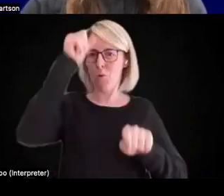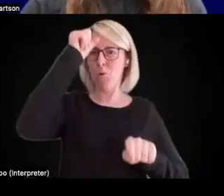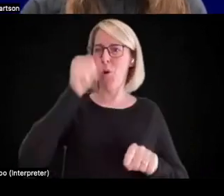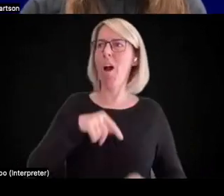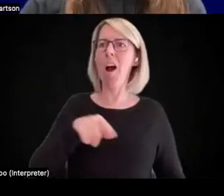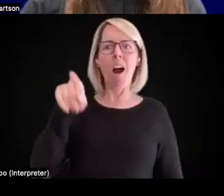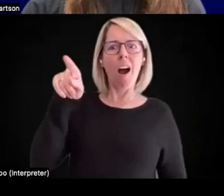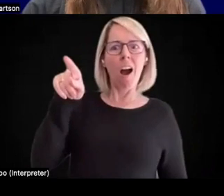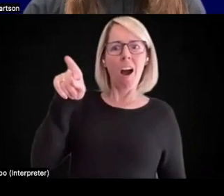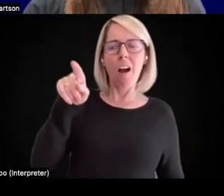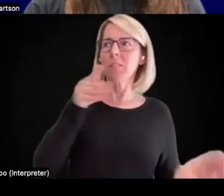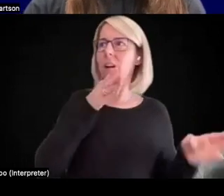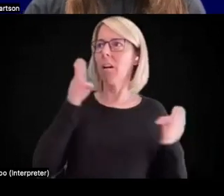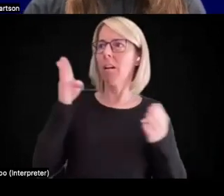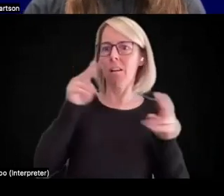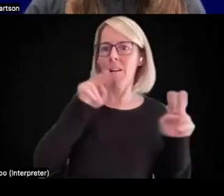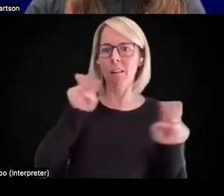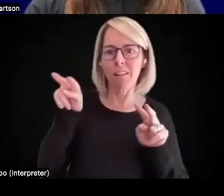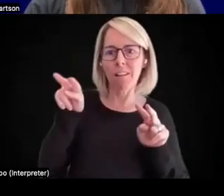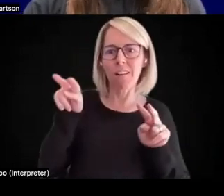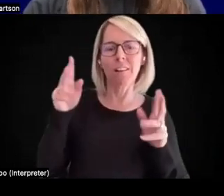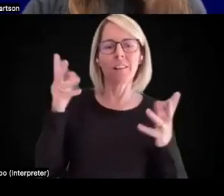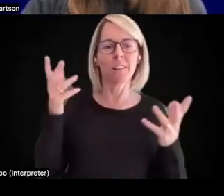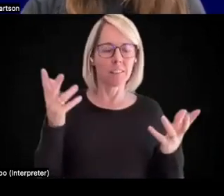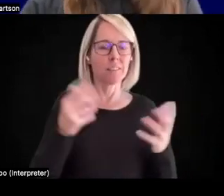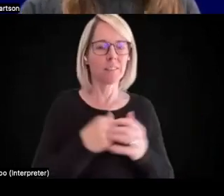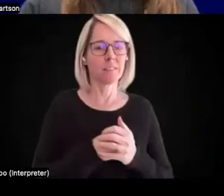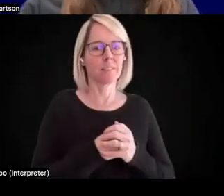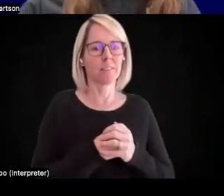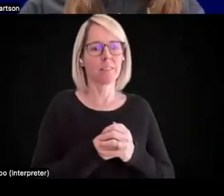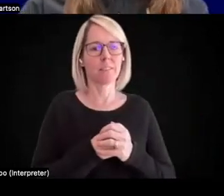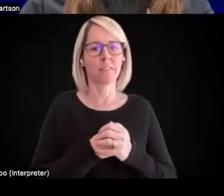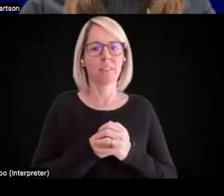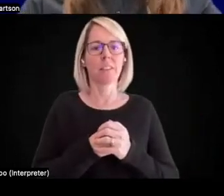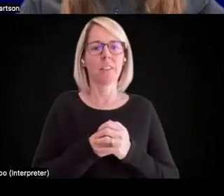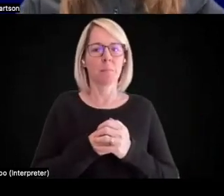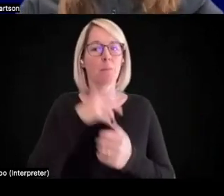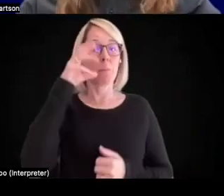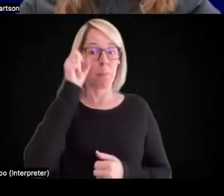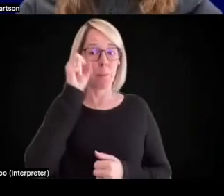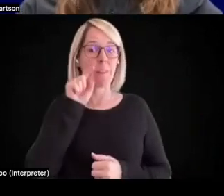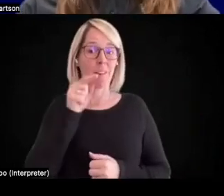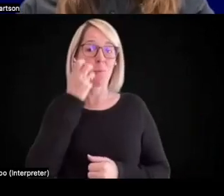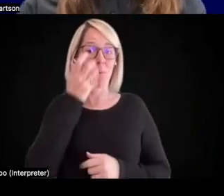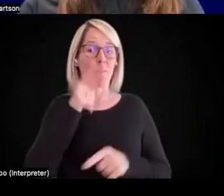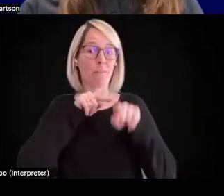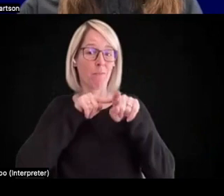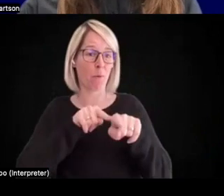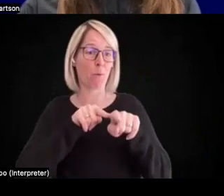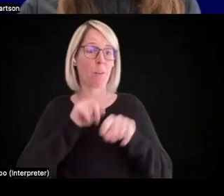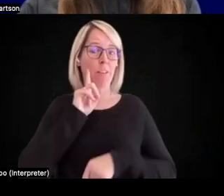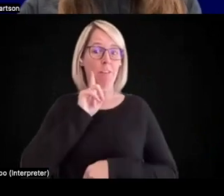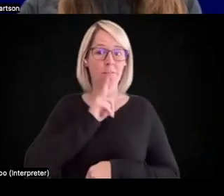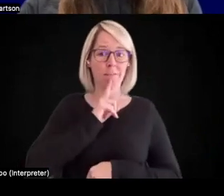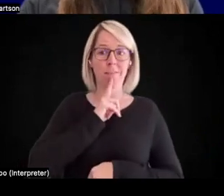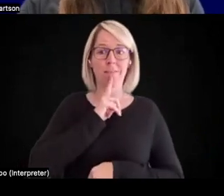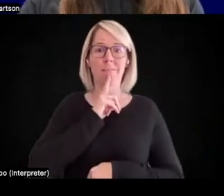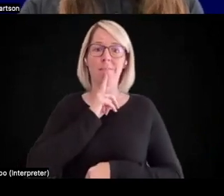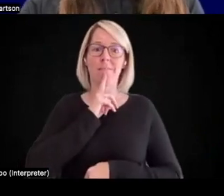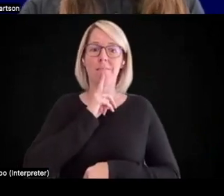again appeals to the vision and the auditory senses. So, joint attention in deafblindness